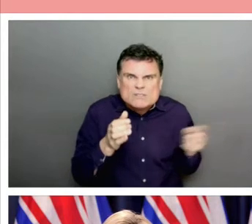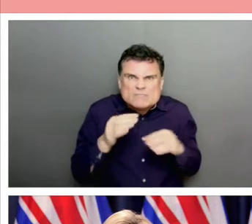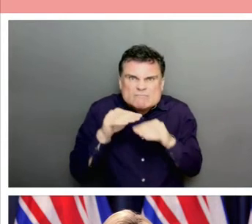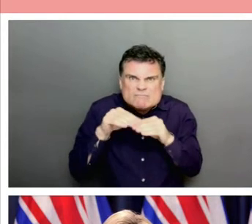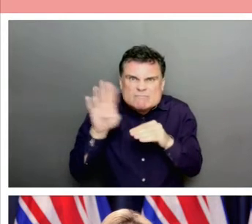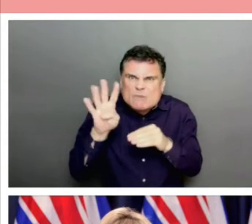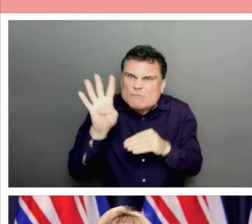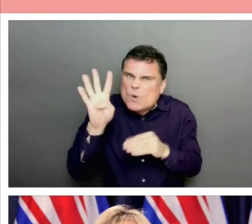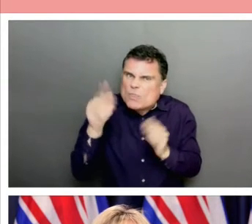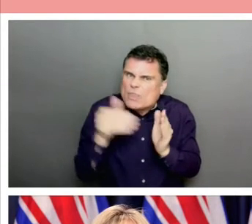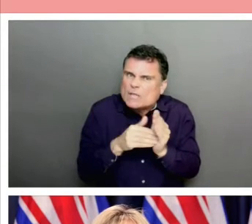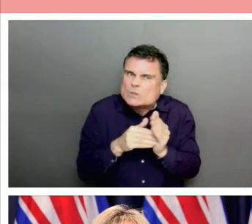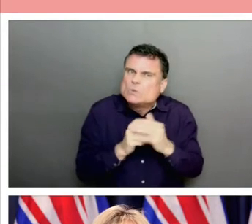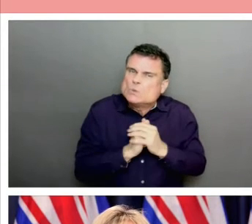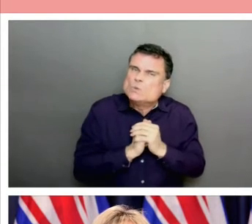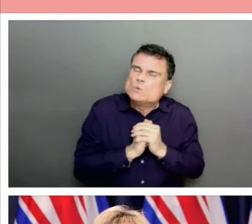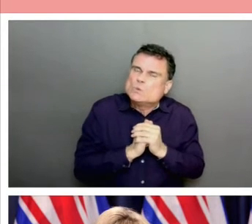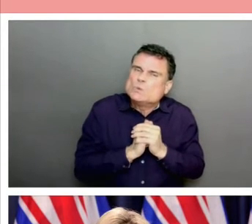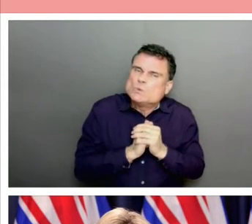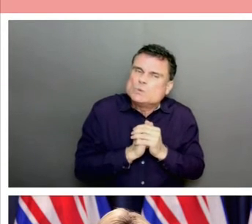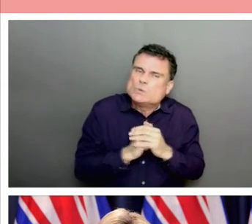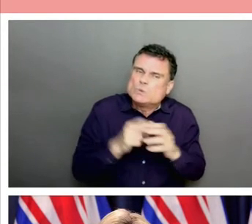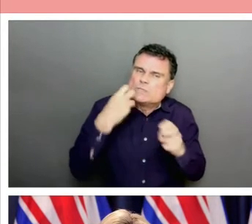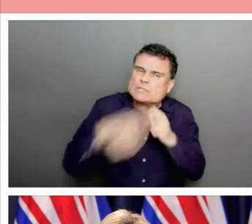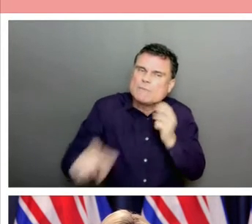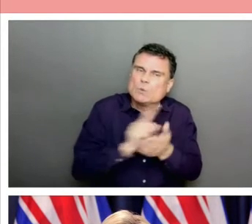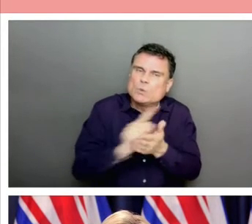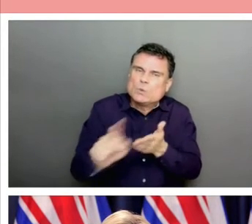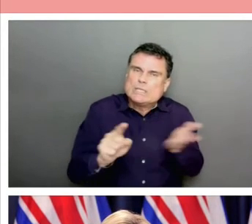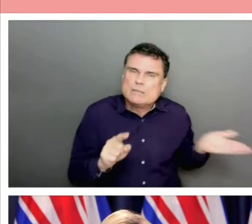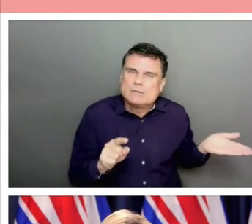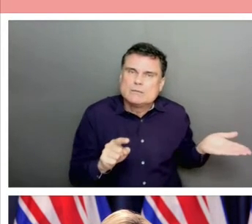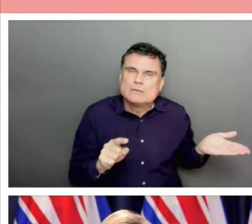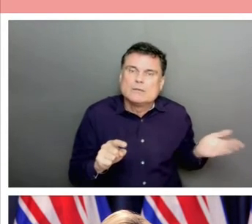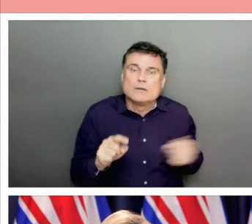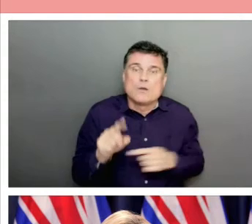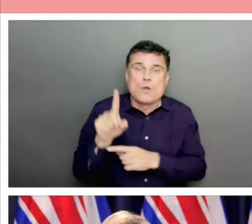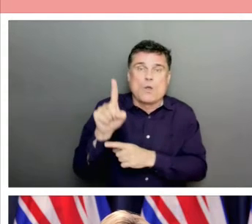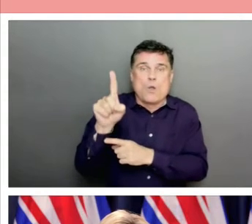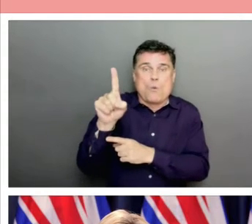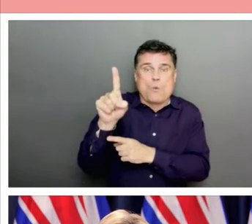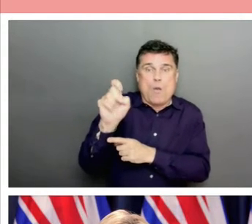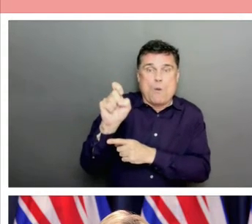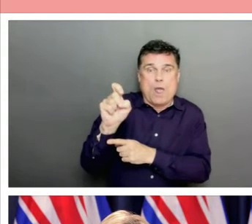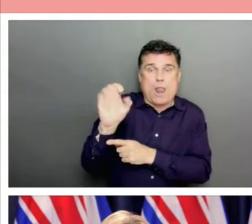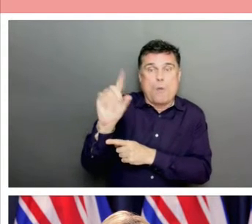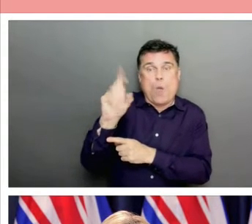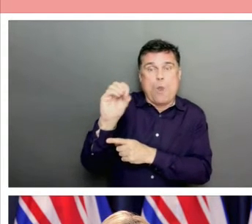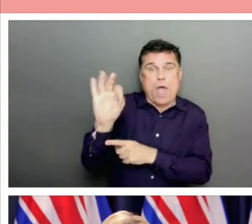in that we had 109 people who died from COVID-19 in the week of December 15 to 21.